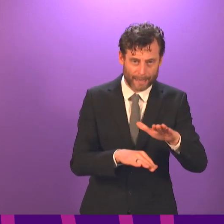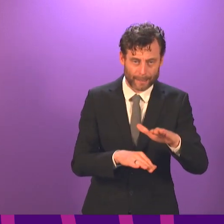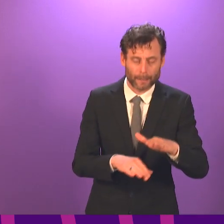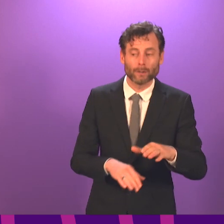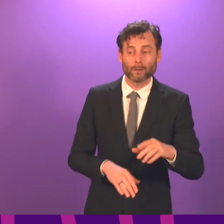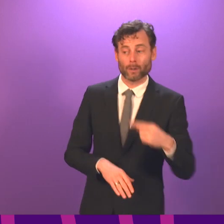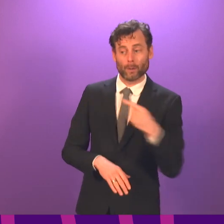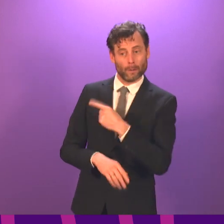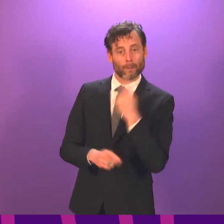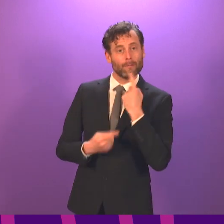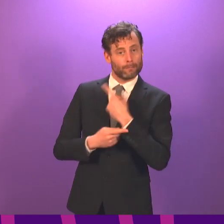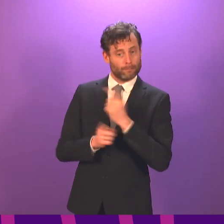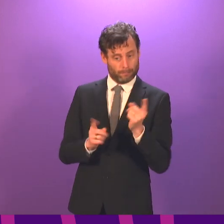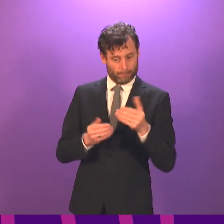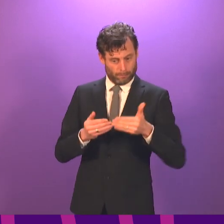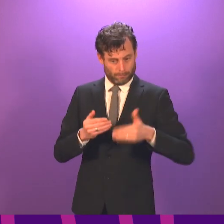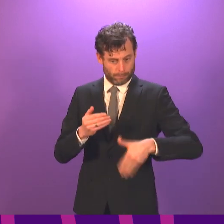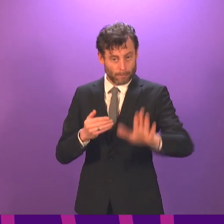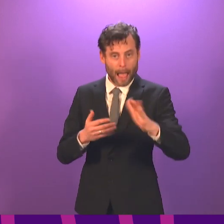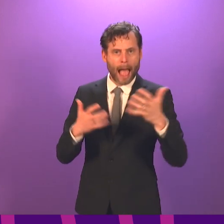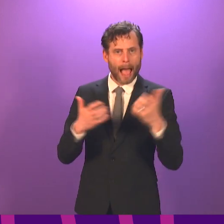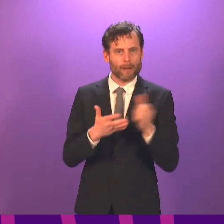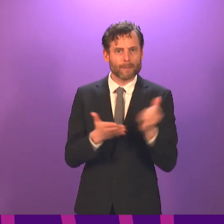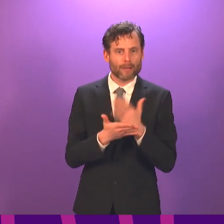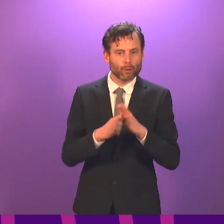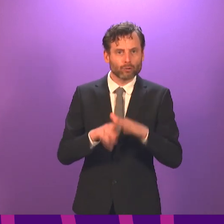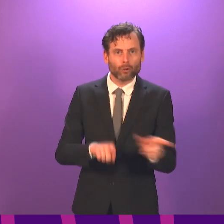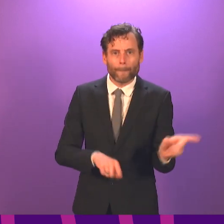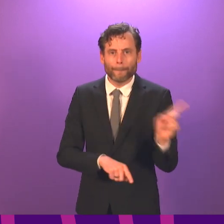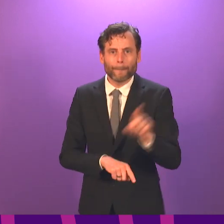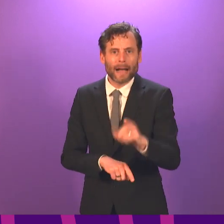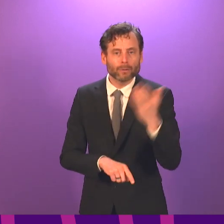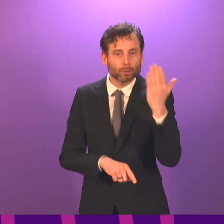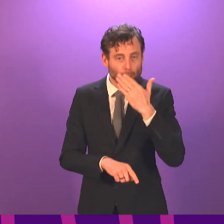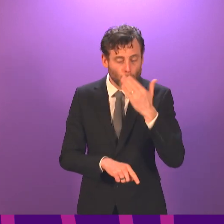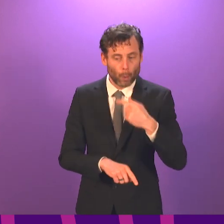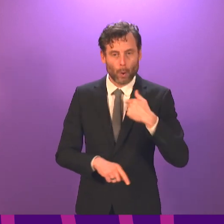steps in enabling children to return to school. Those decisions follow consultation with the